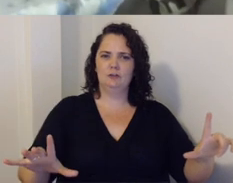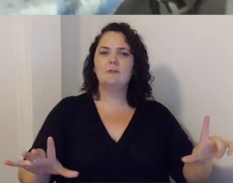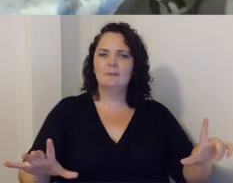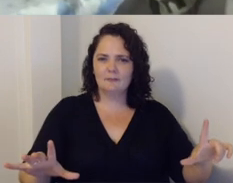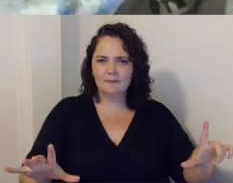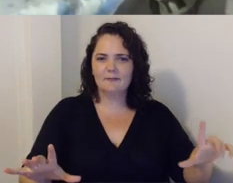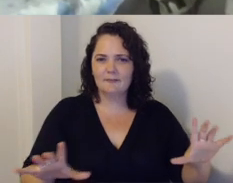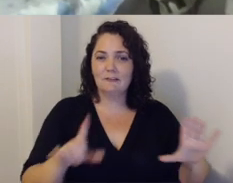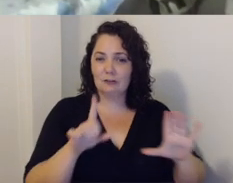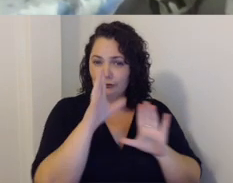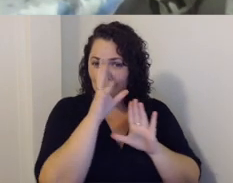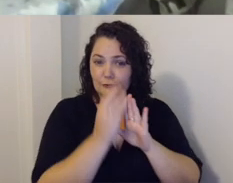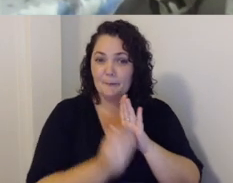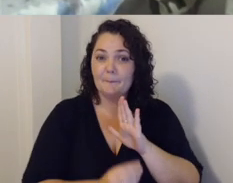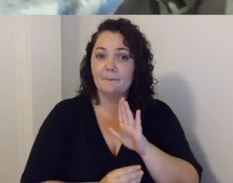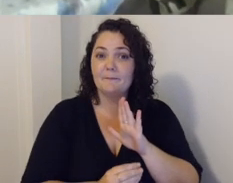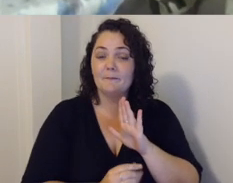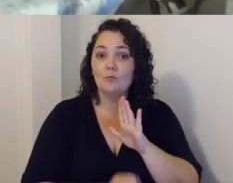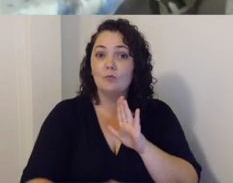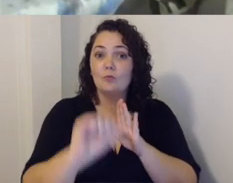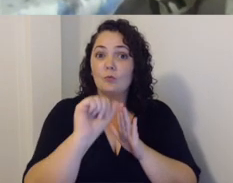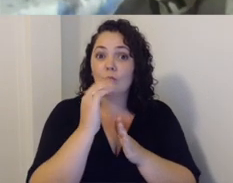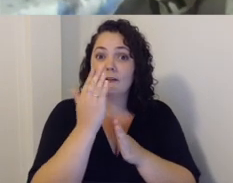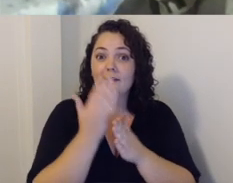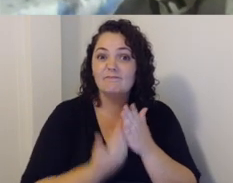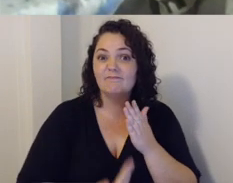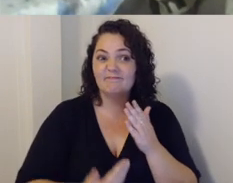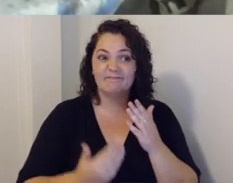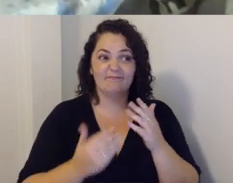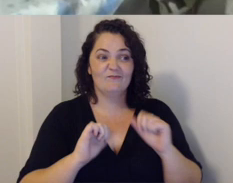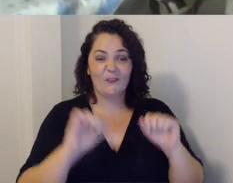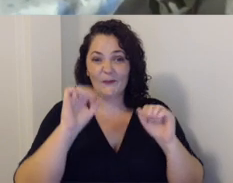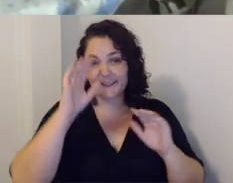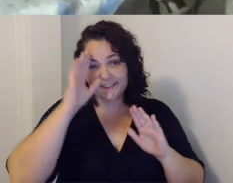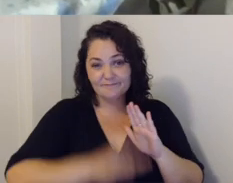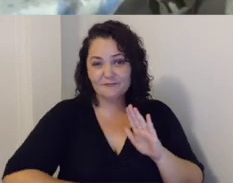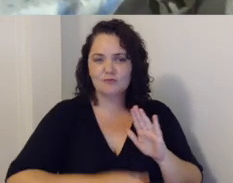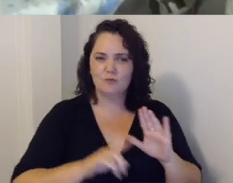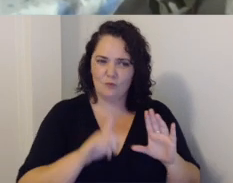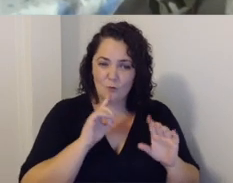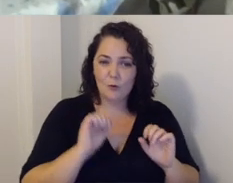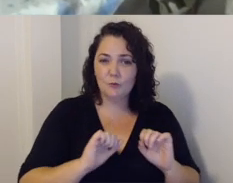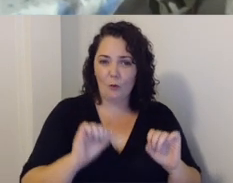and through that experience that you're having that will quite literally inundate the drawing